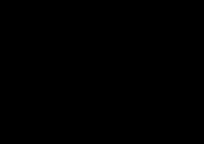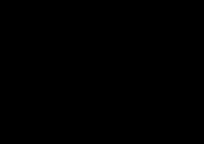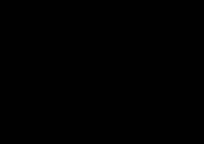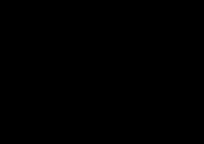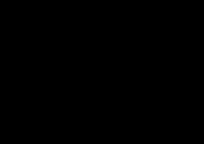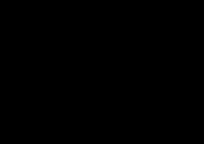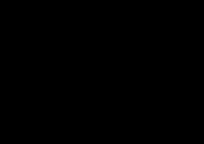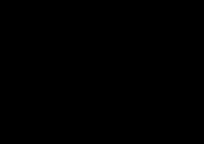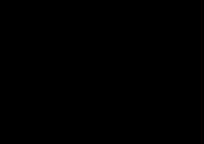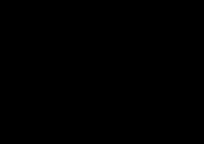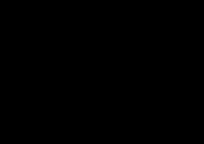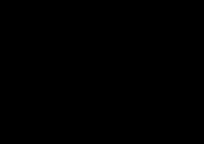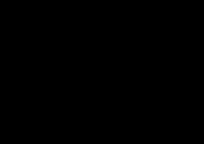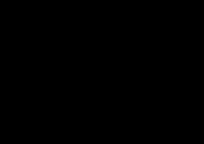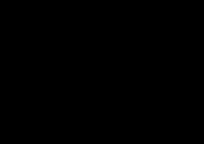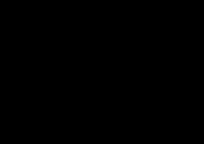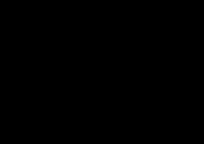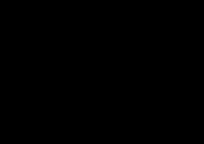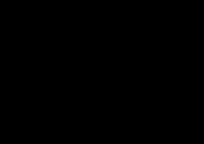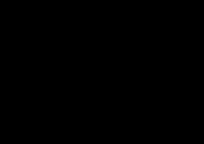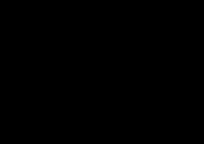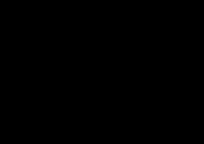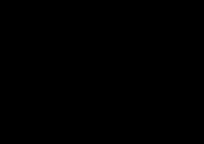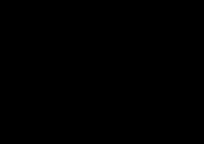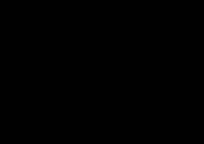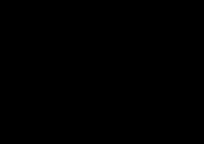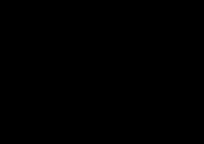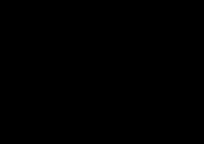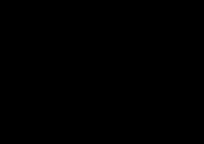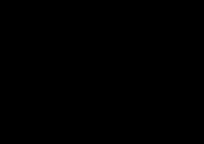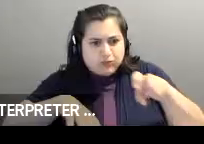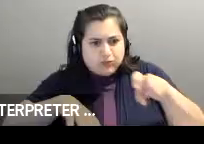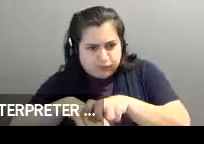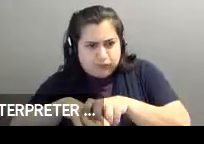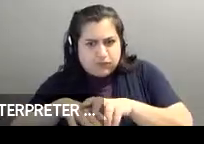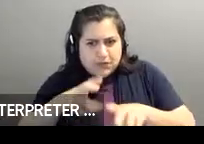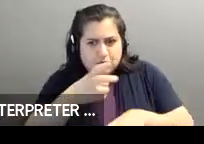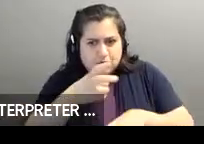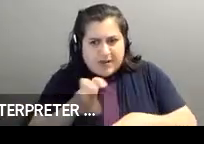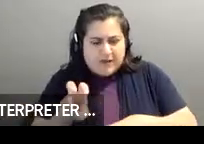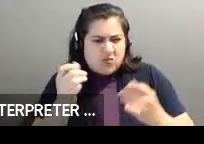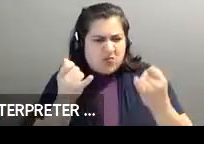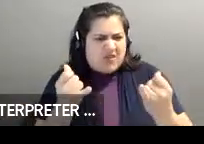Okay, so let's go ahead and we're going to pull up the slide show and we're going to